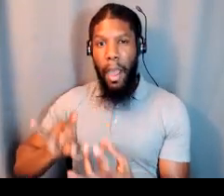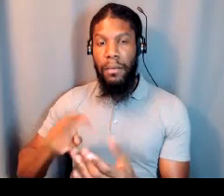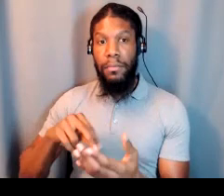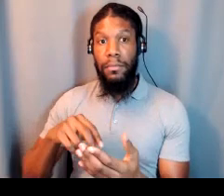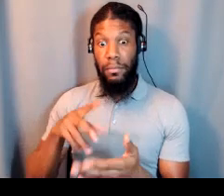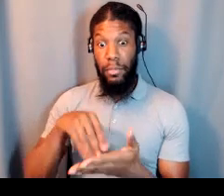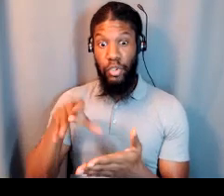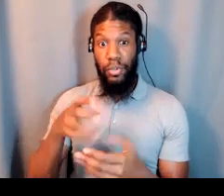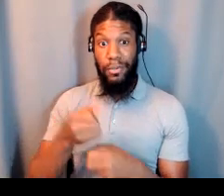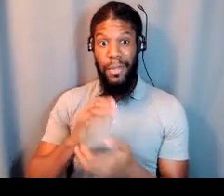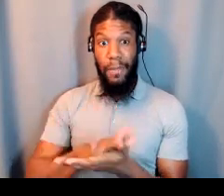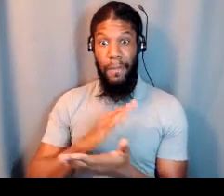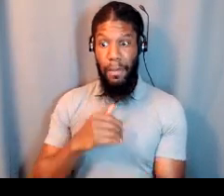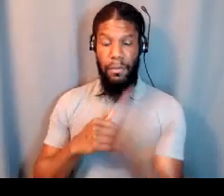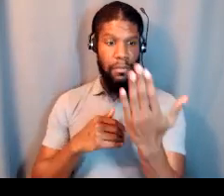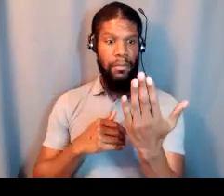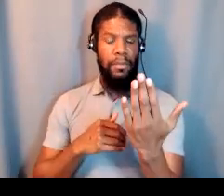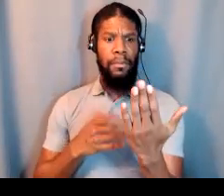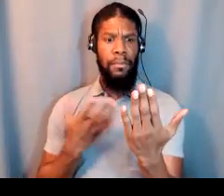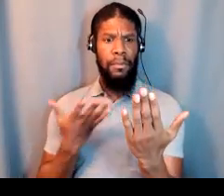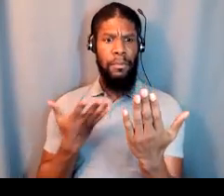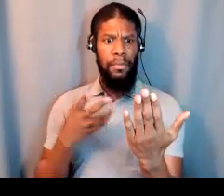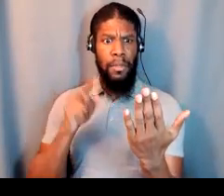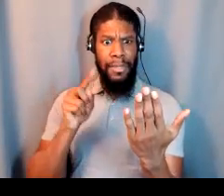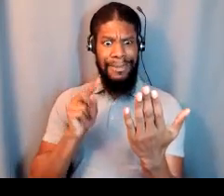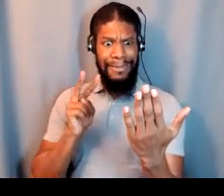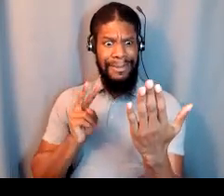for the students. So I think being judicious